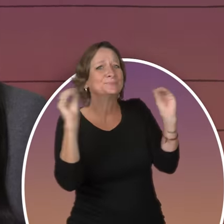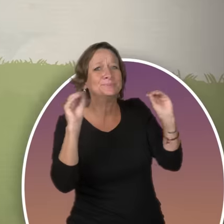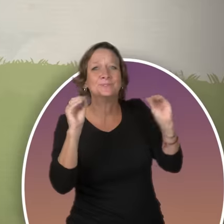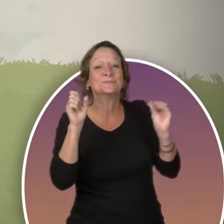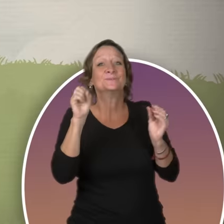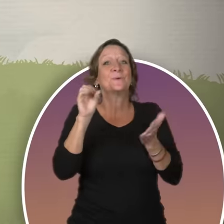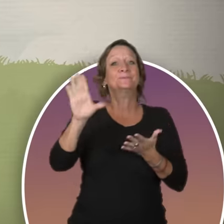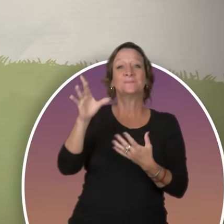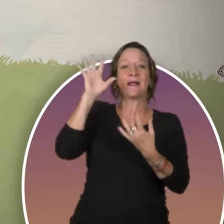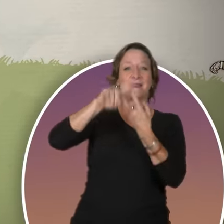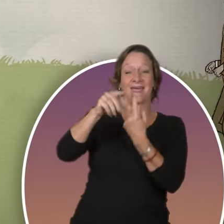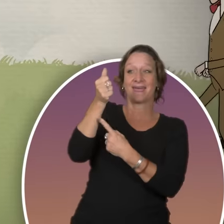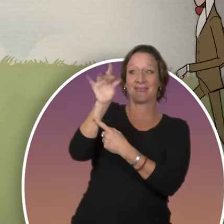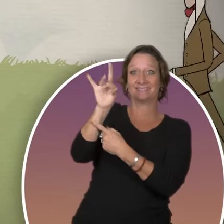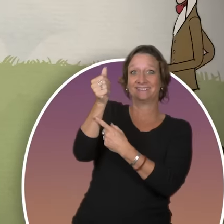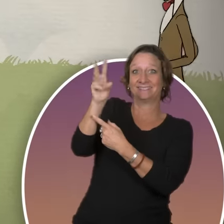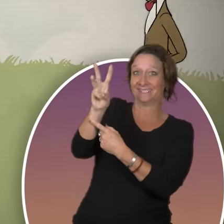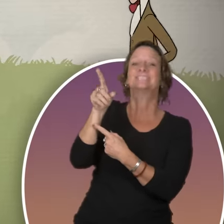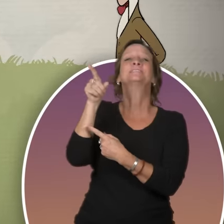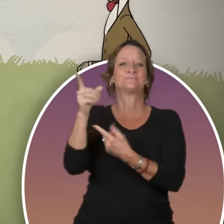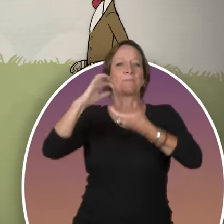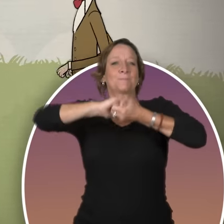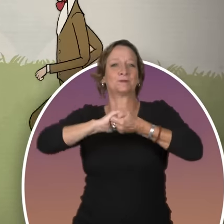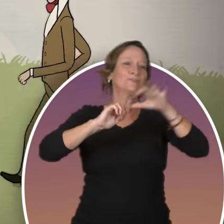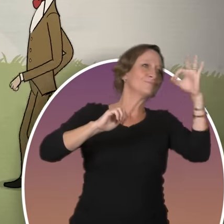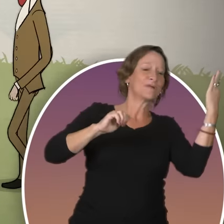But in 1816, a collaboration between French educators and American